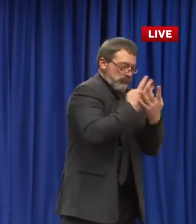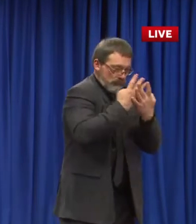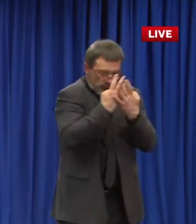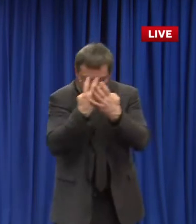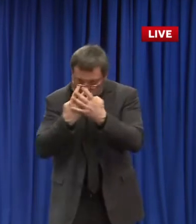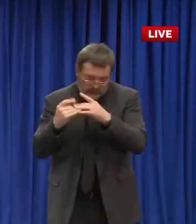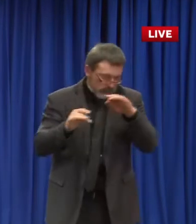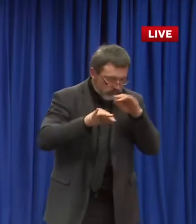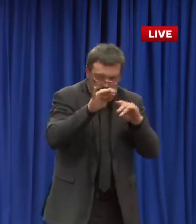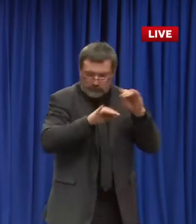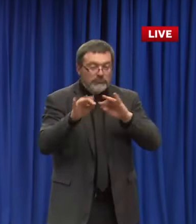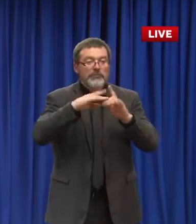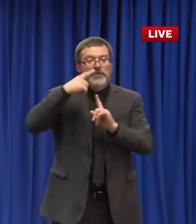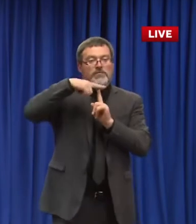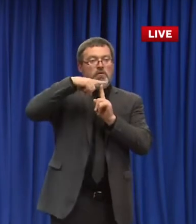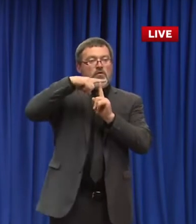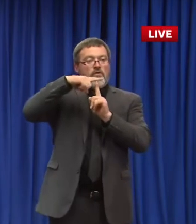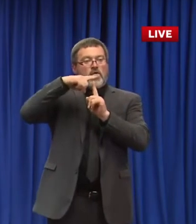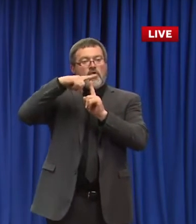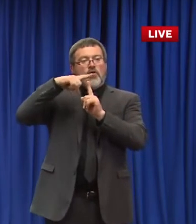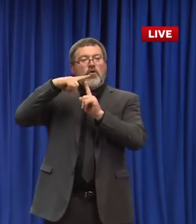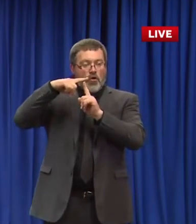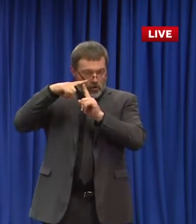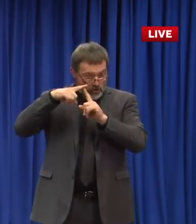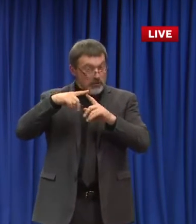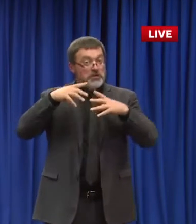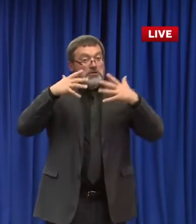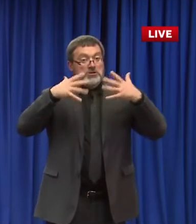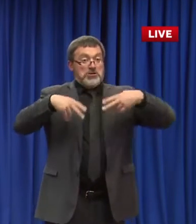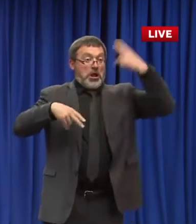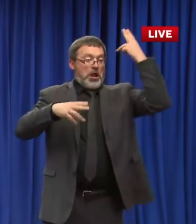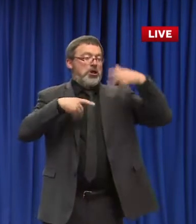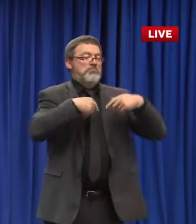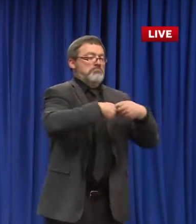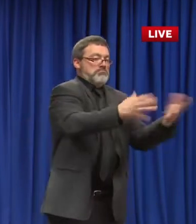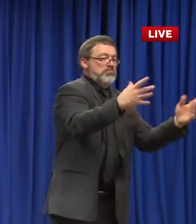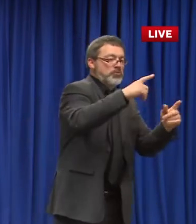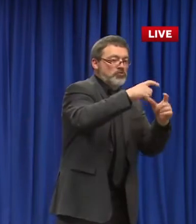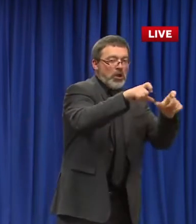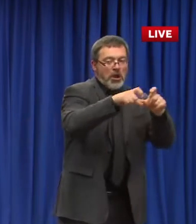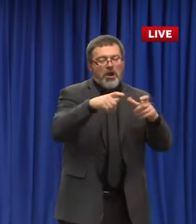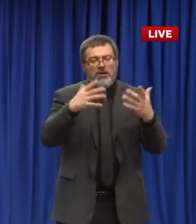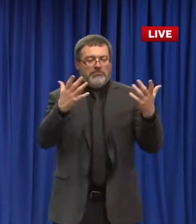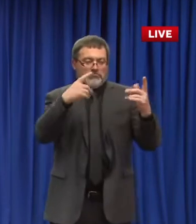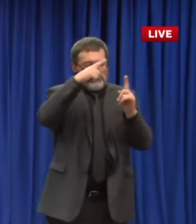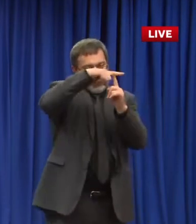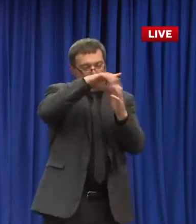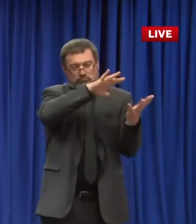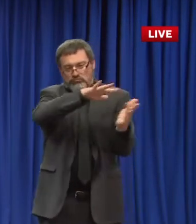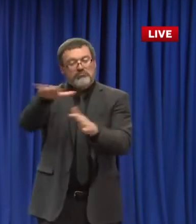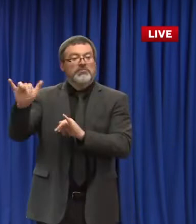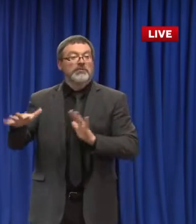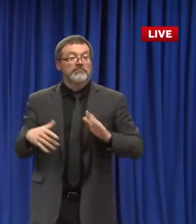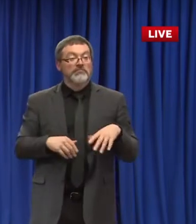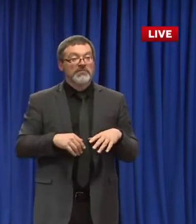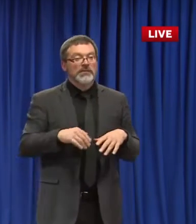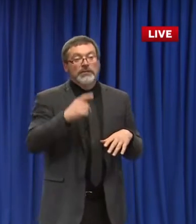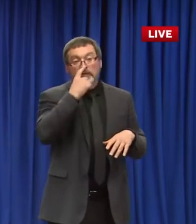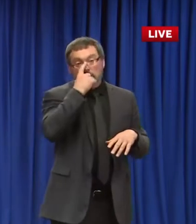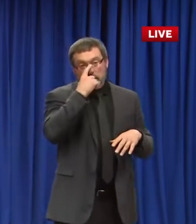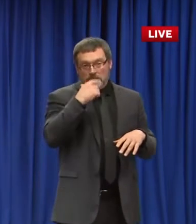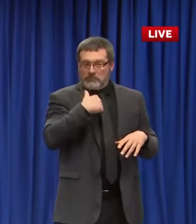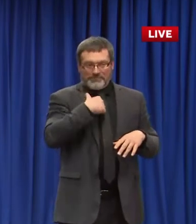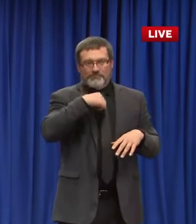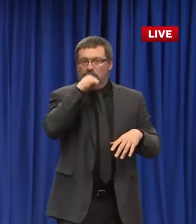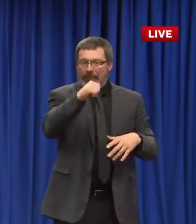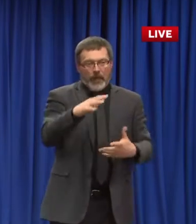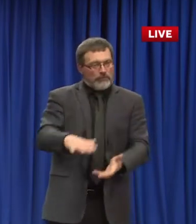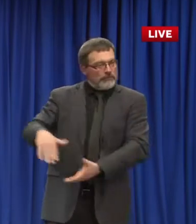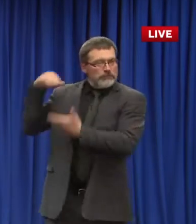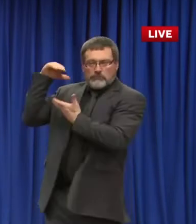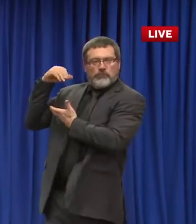SO WE’RE GOING TO BE VERY VERY STREAMLINED AND QUICK ABOUT THIS AND GET THE RELIEF THE MONEY SITTING IN THE IN THE COFFERS OF THE IS IT HELPING ANYBODY?